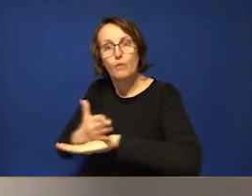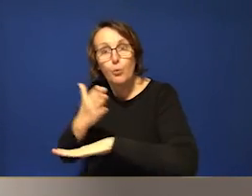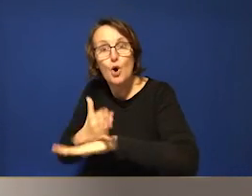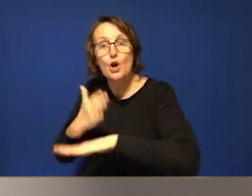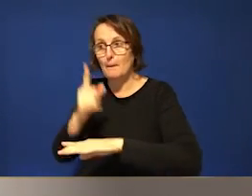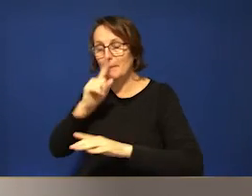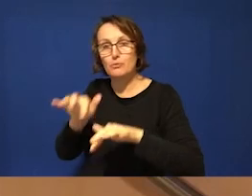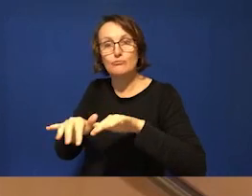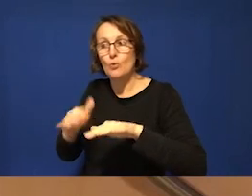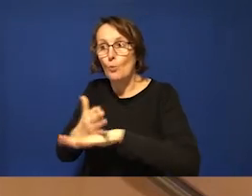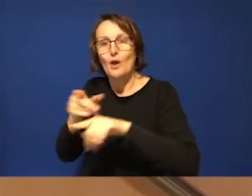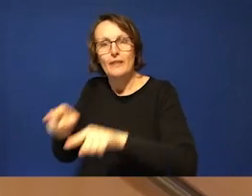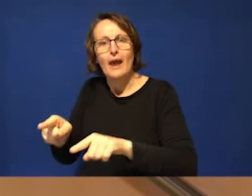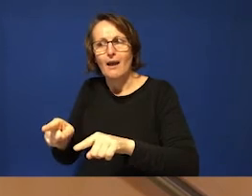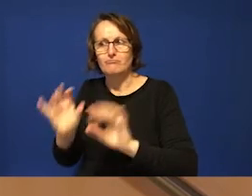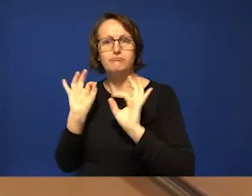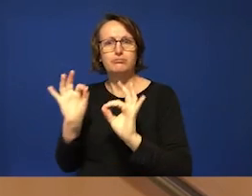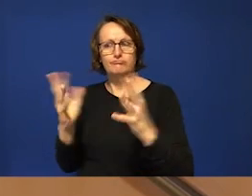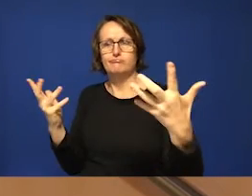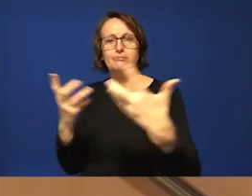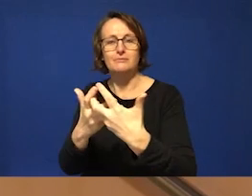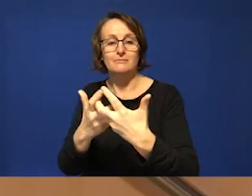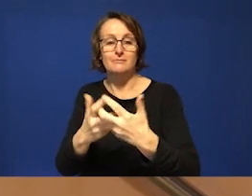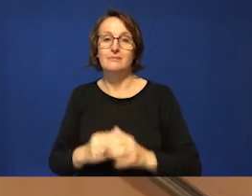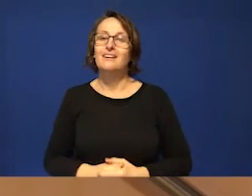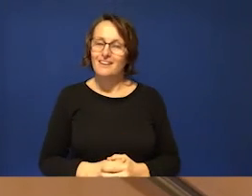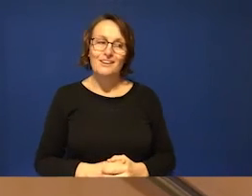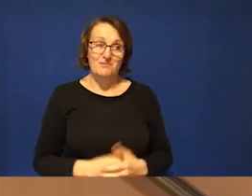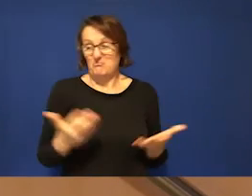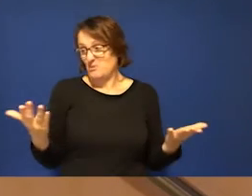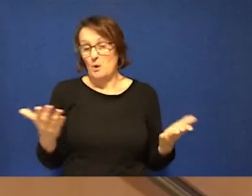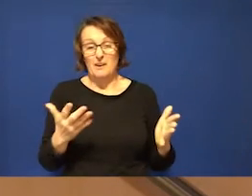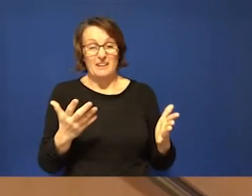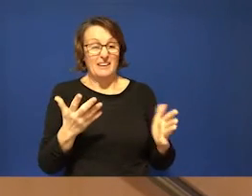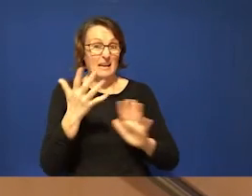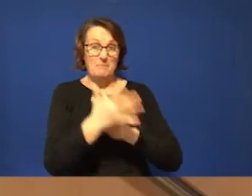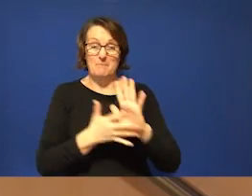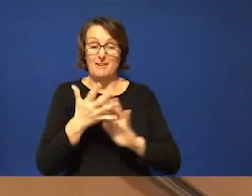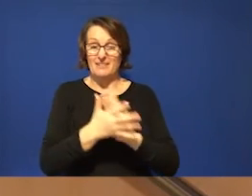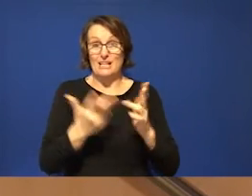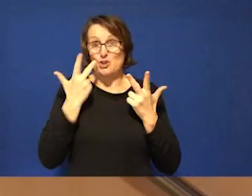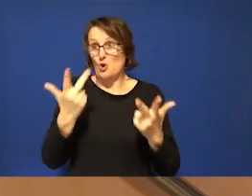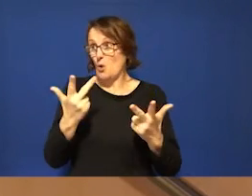So in many ways they reflect the reality of what the role of a parliament house would be.